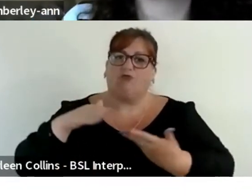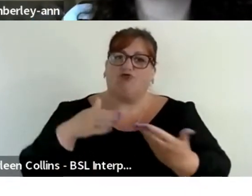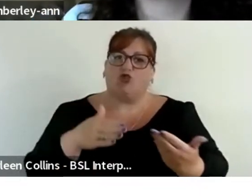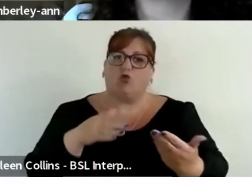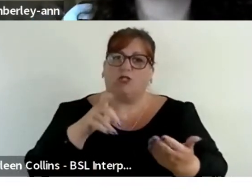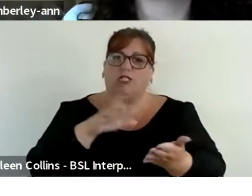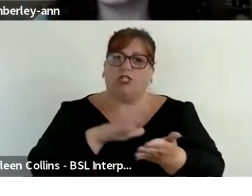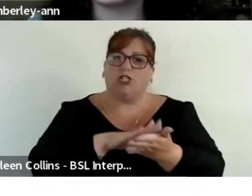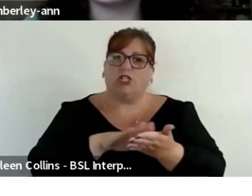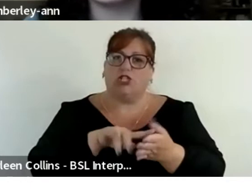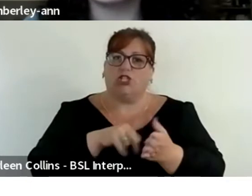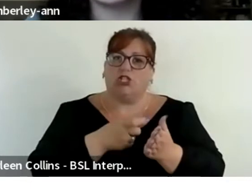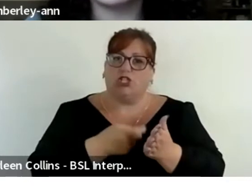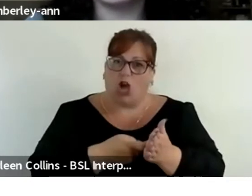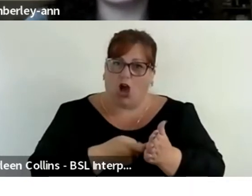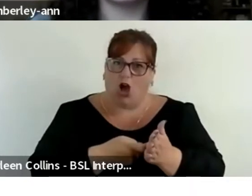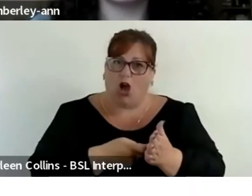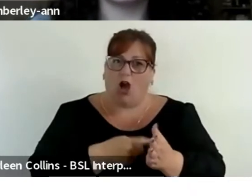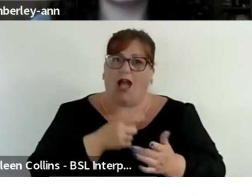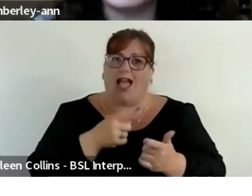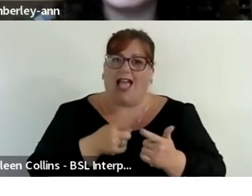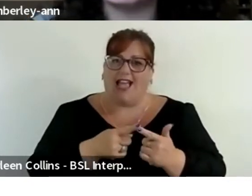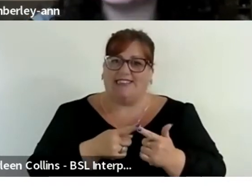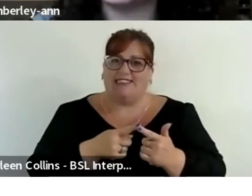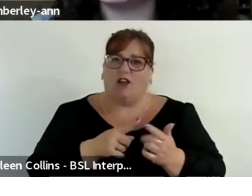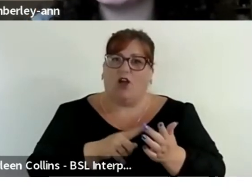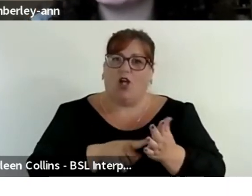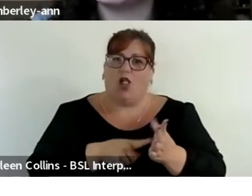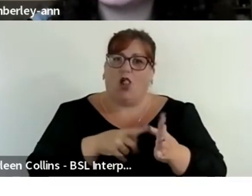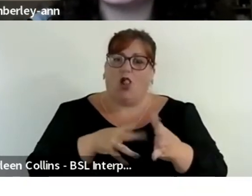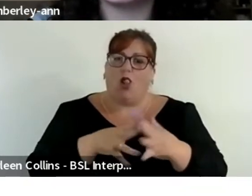Char, Lawrence, hi, I will come to each of you in turn.